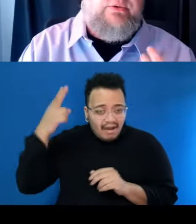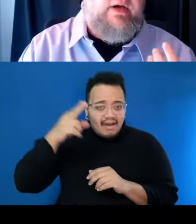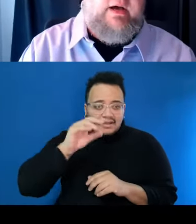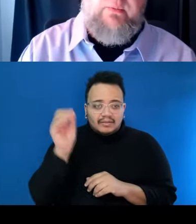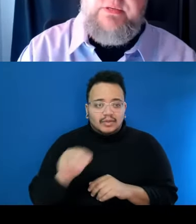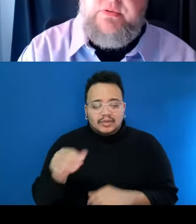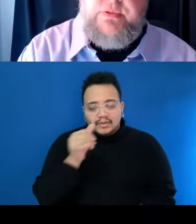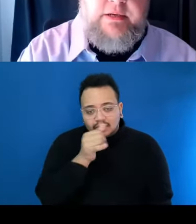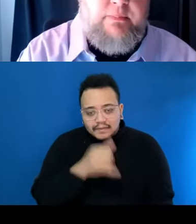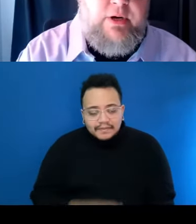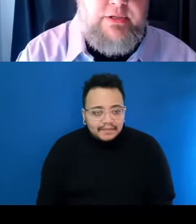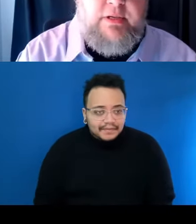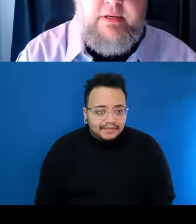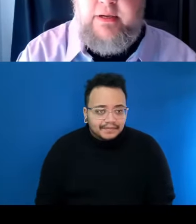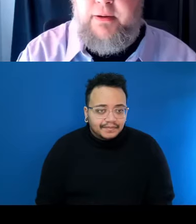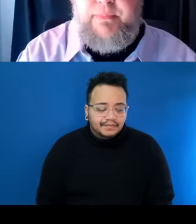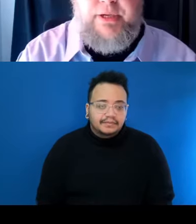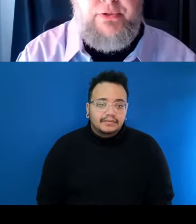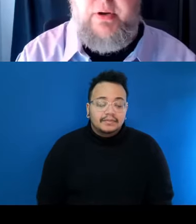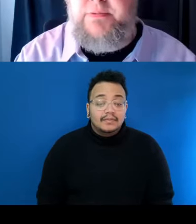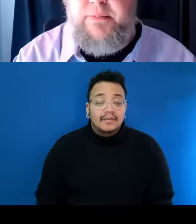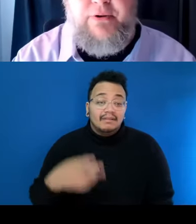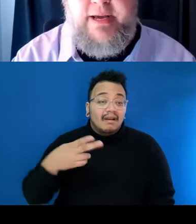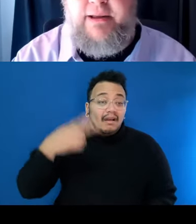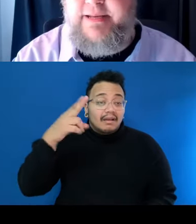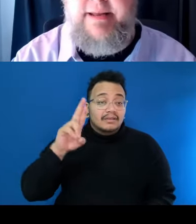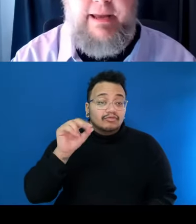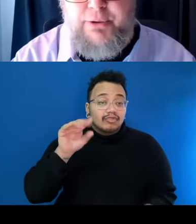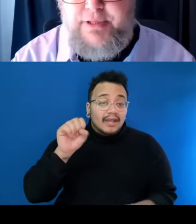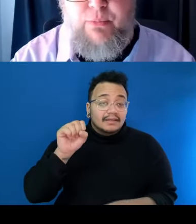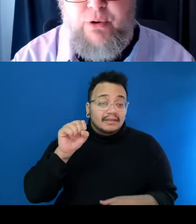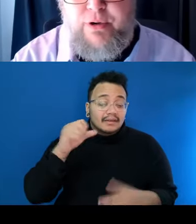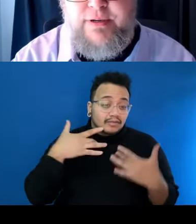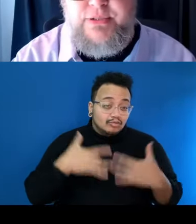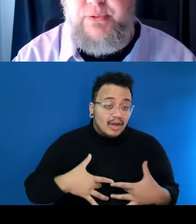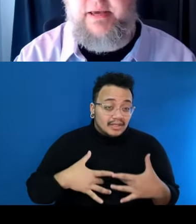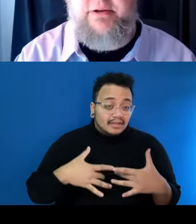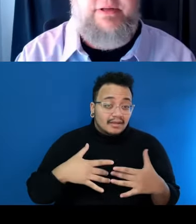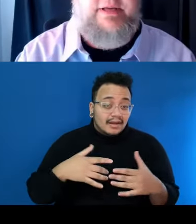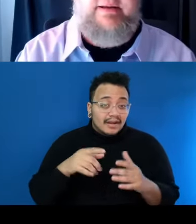So, the high rates of suicide and depression, trans people are not inherently more suicidal,